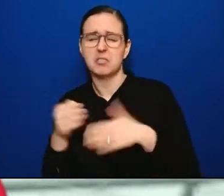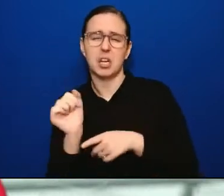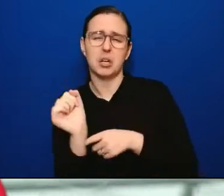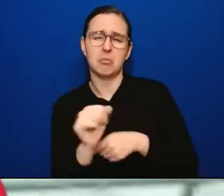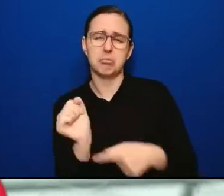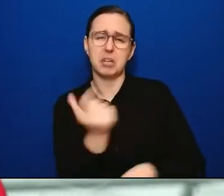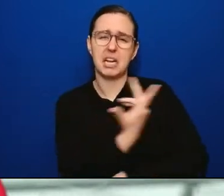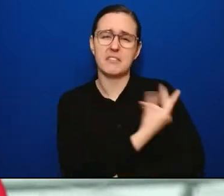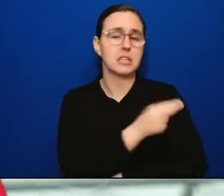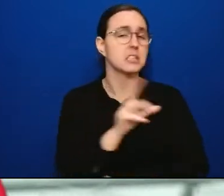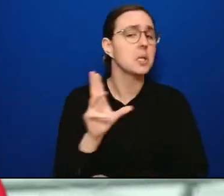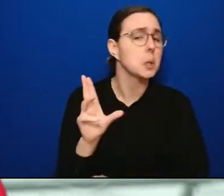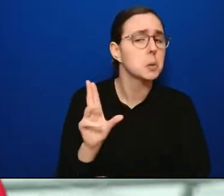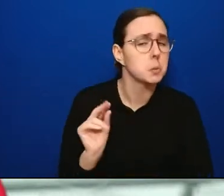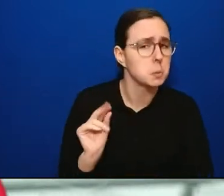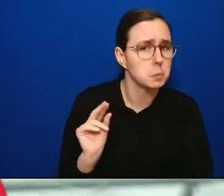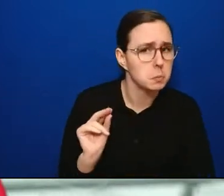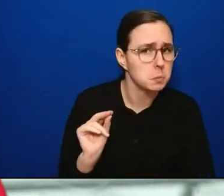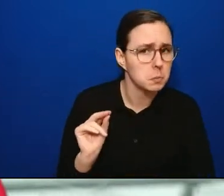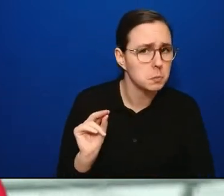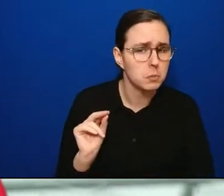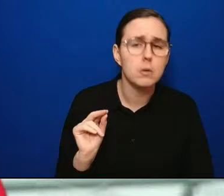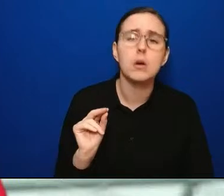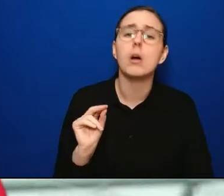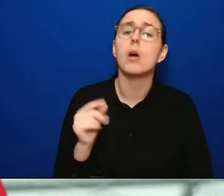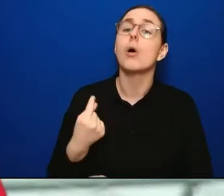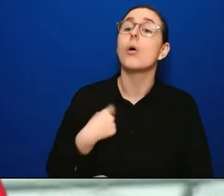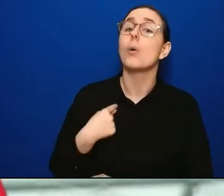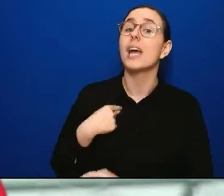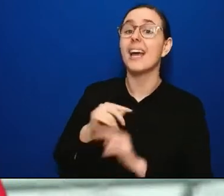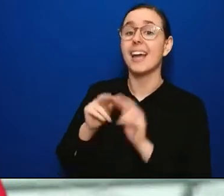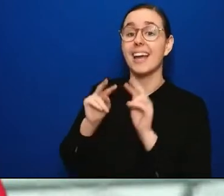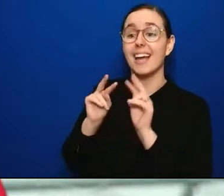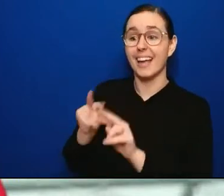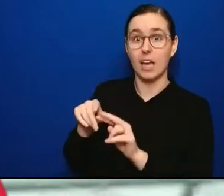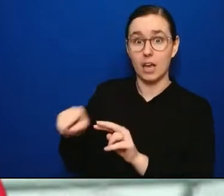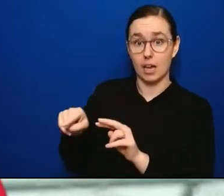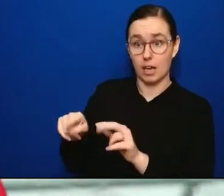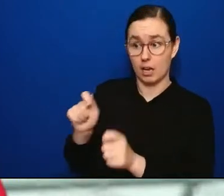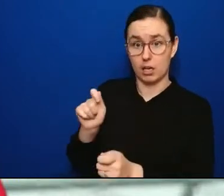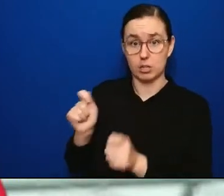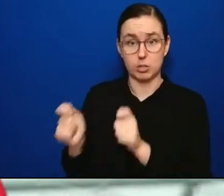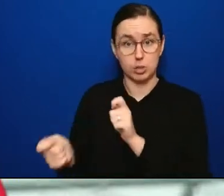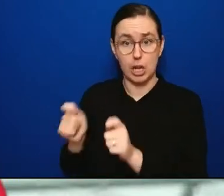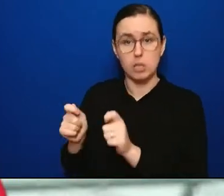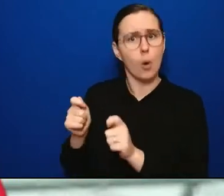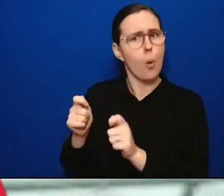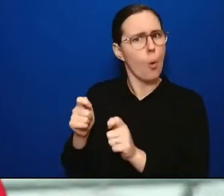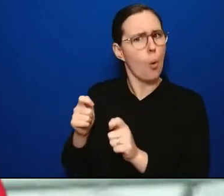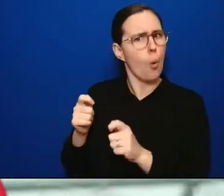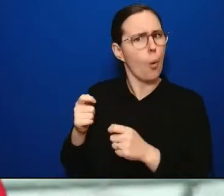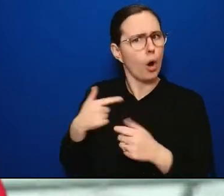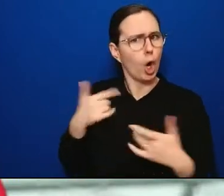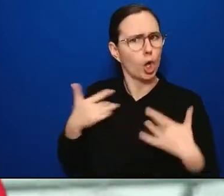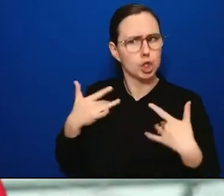carefully. Um yes, These are all concerns that we have and it's